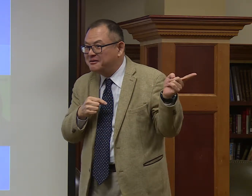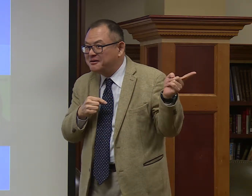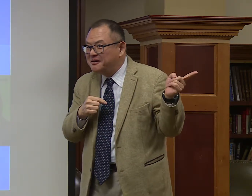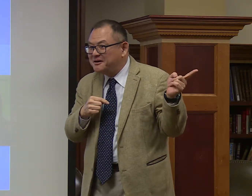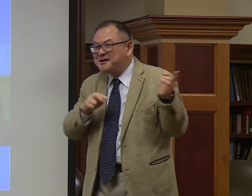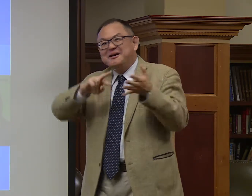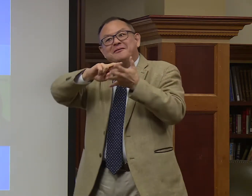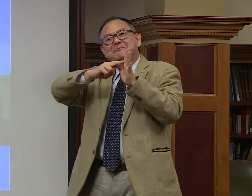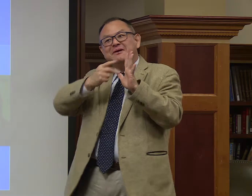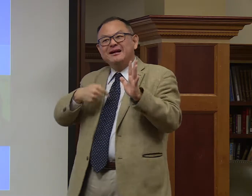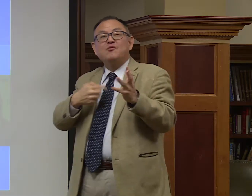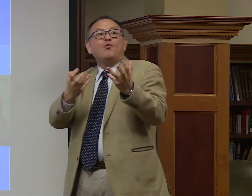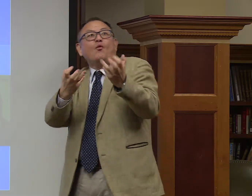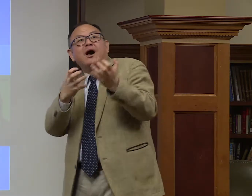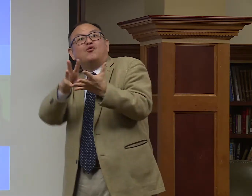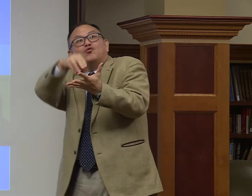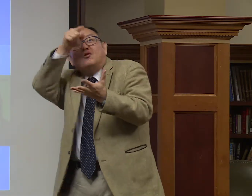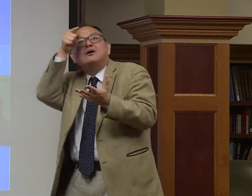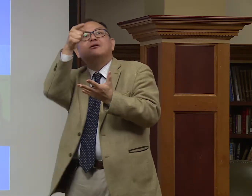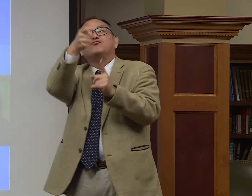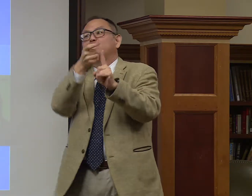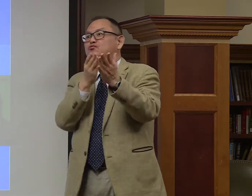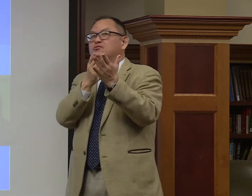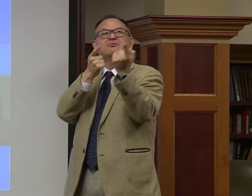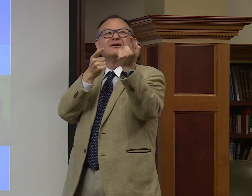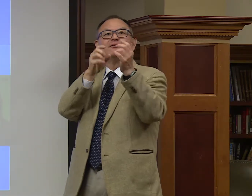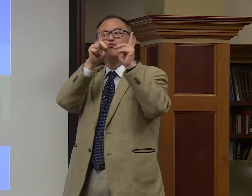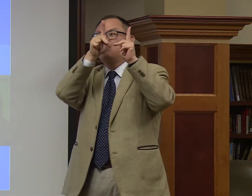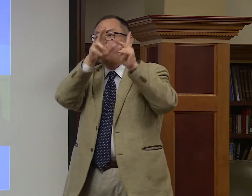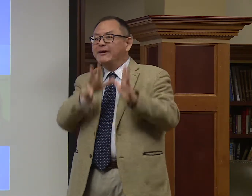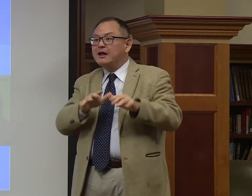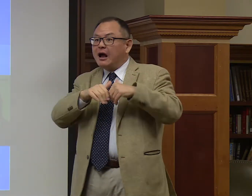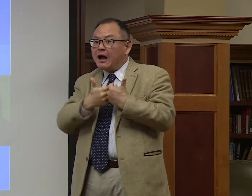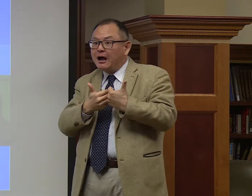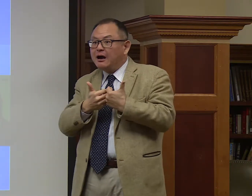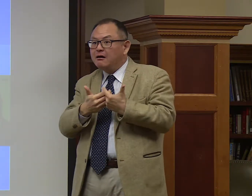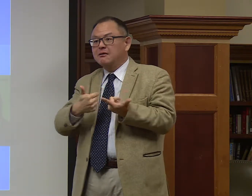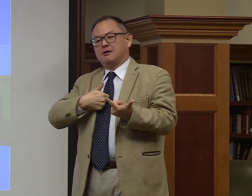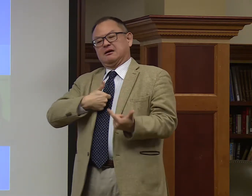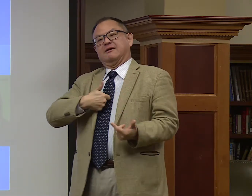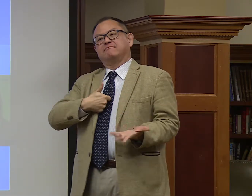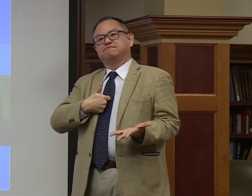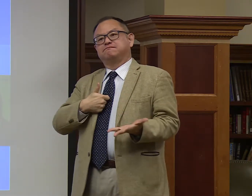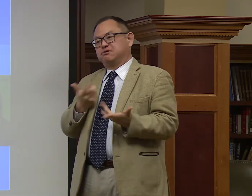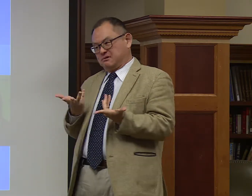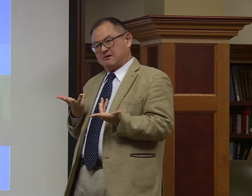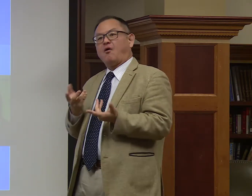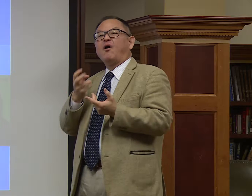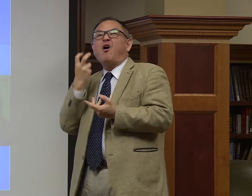That meant if I wanted to learn in a mainstream environment that I would have to try and read lips